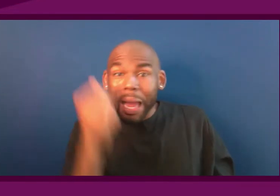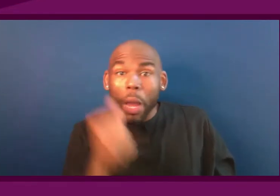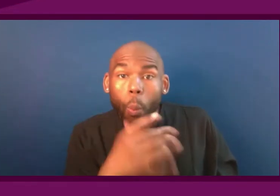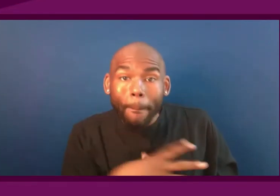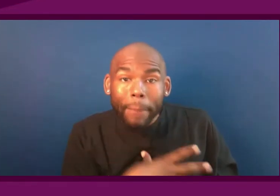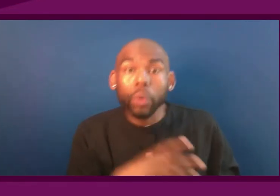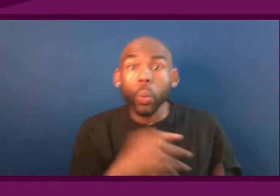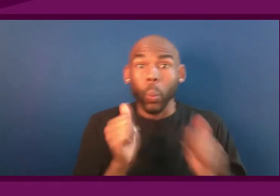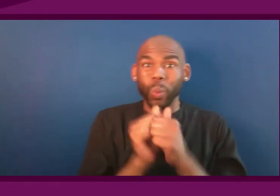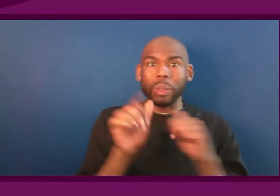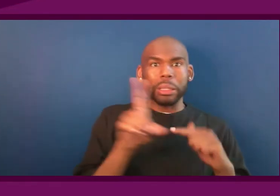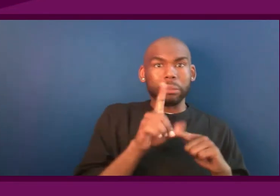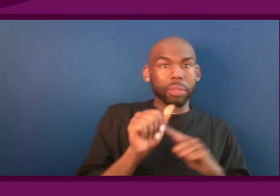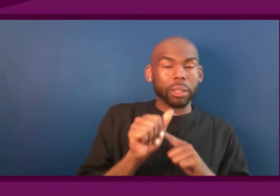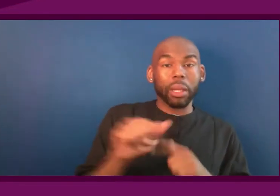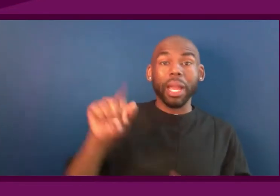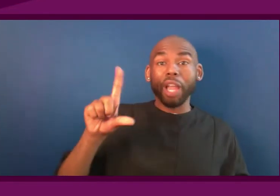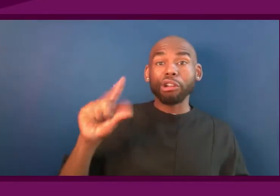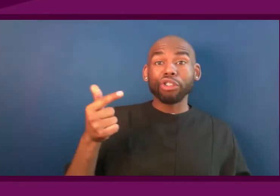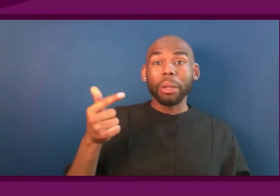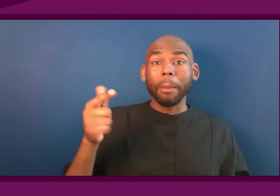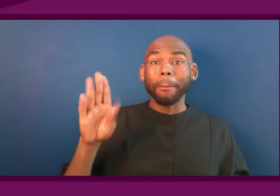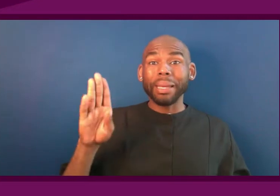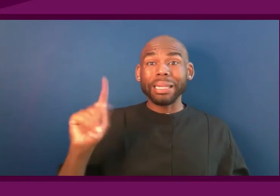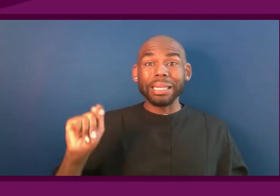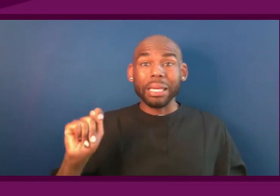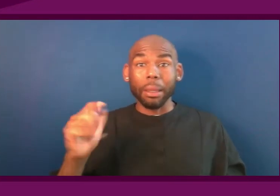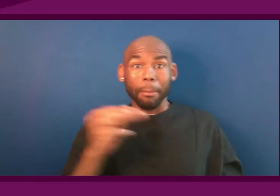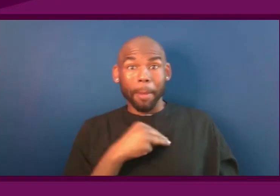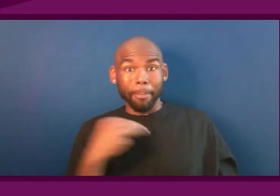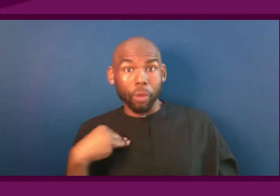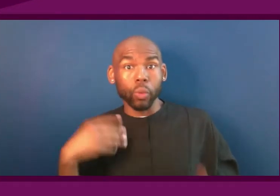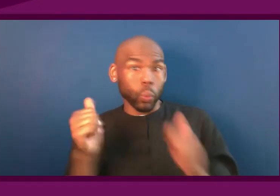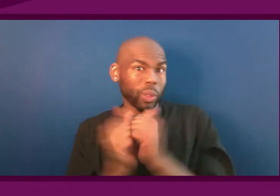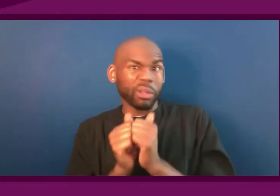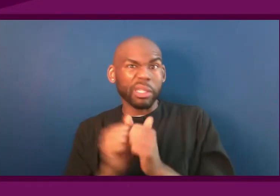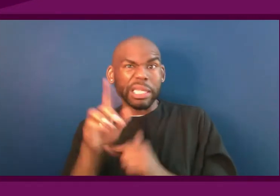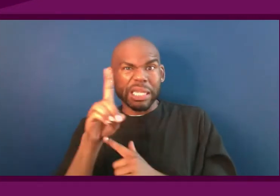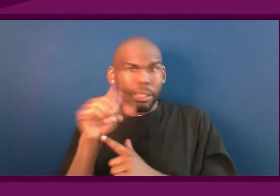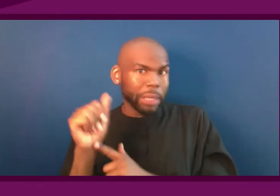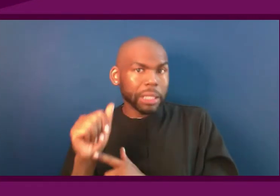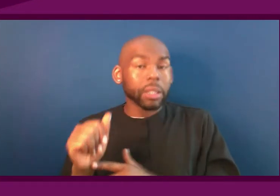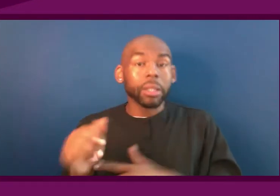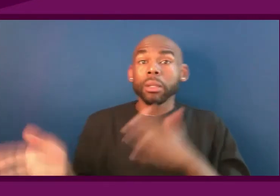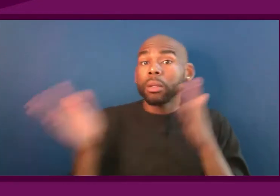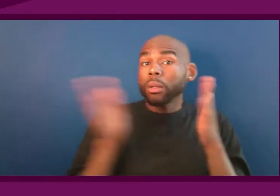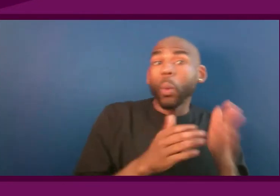So I think you have to understand how broad the topic is, and then make sure that you understand